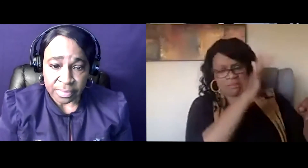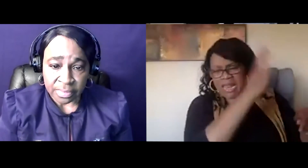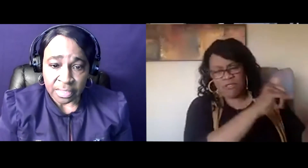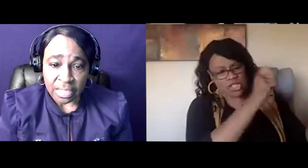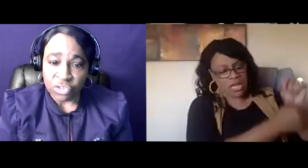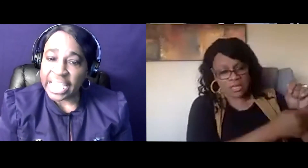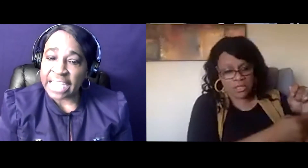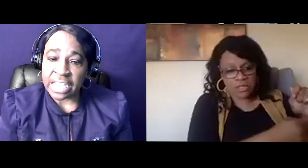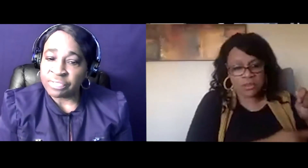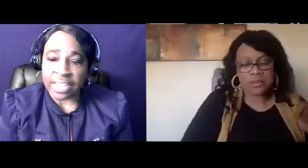You can't,